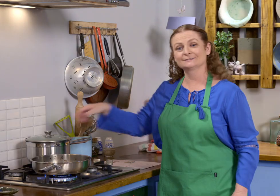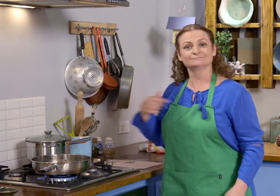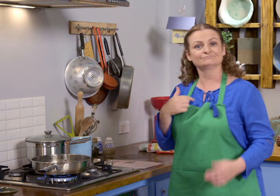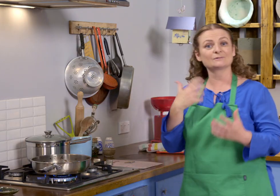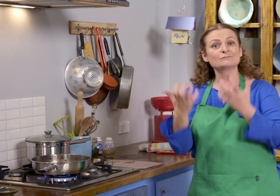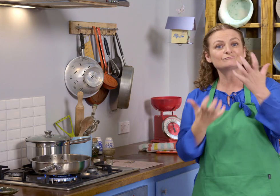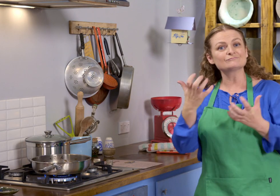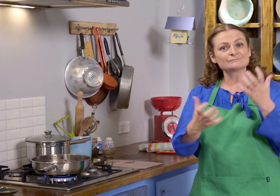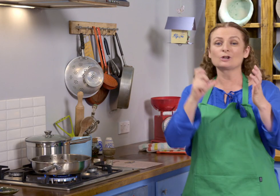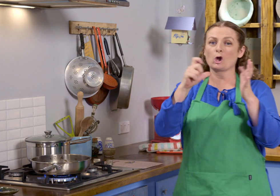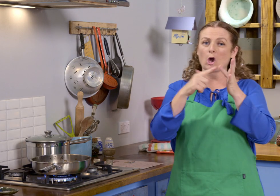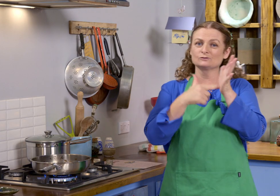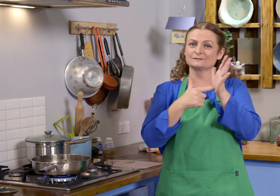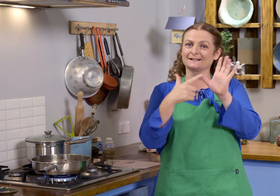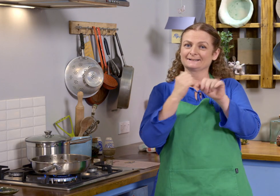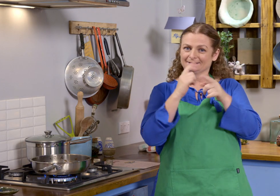I'm making cottage pie.